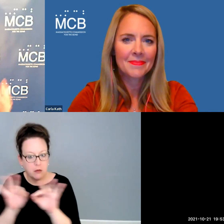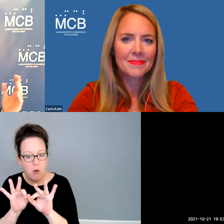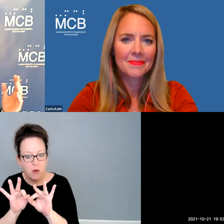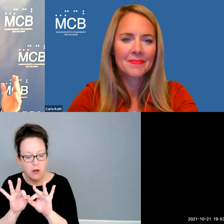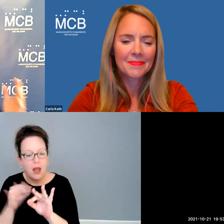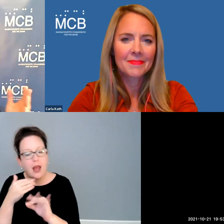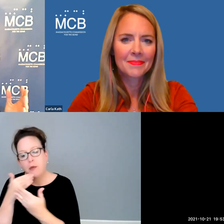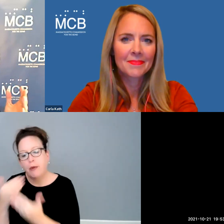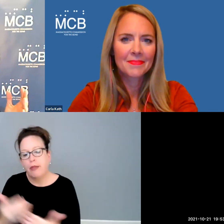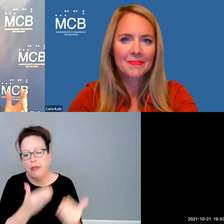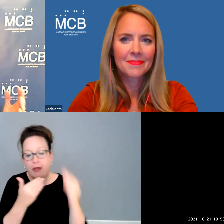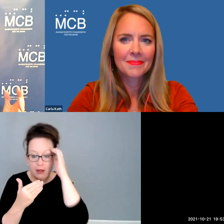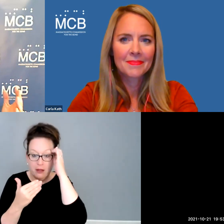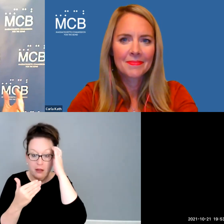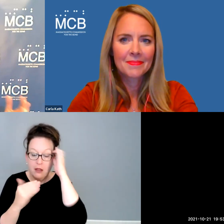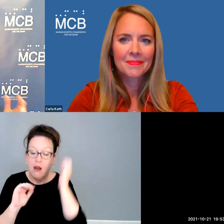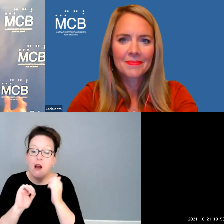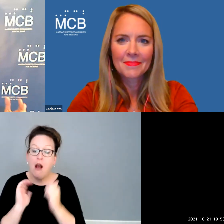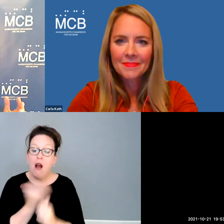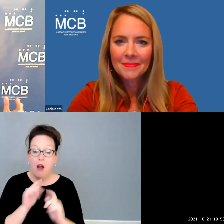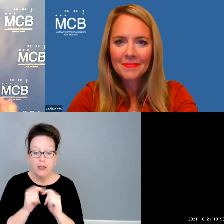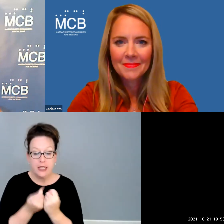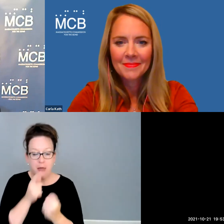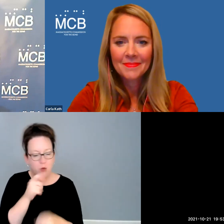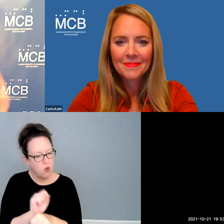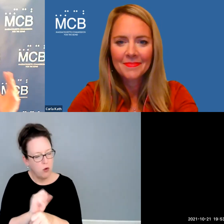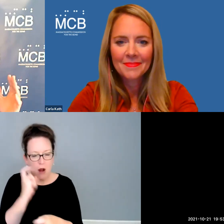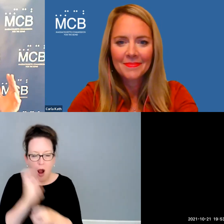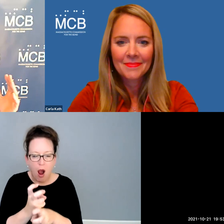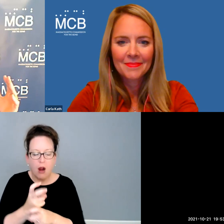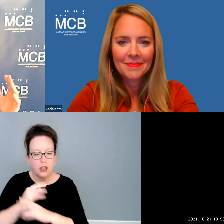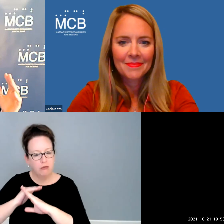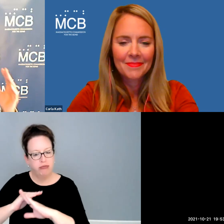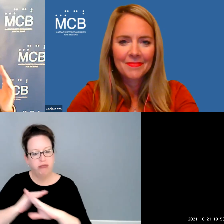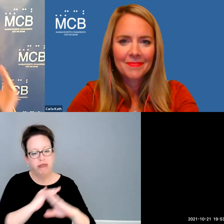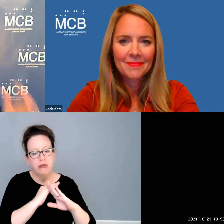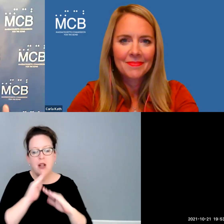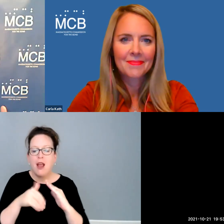a credit to our team, who worked so hard on all of the various, whether it was vaccine